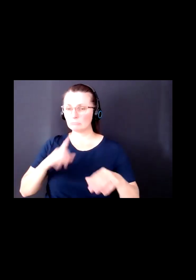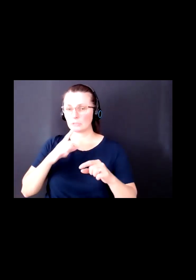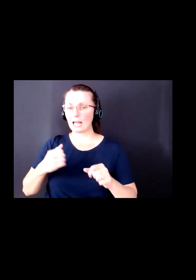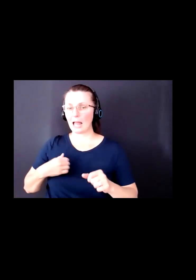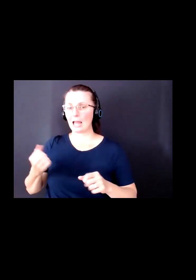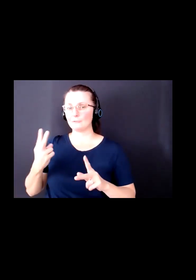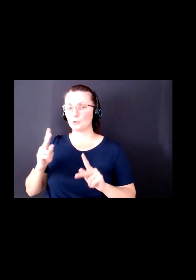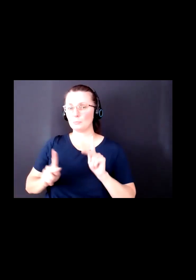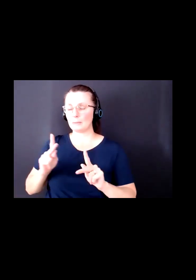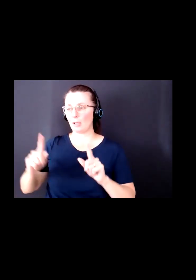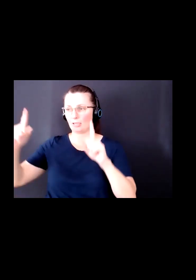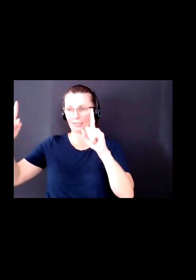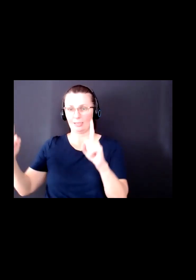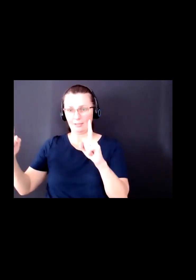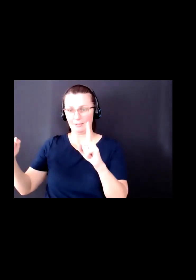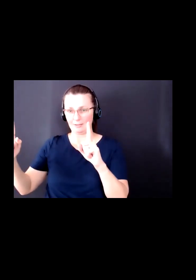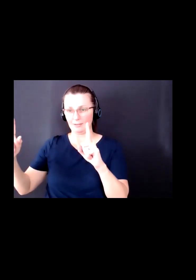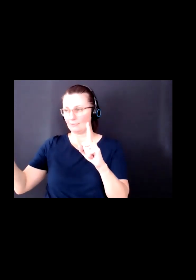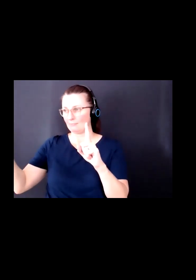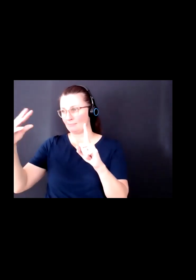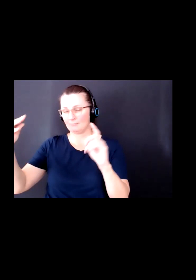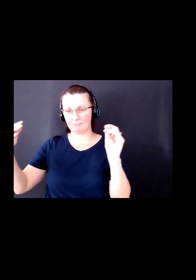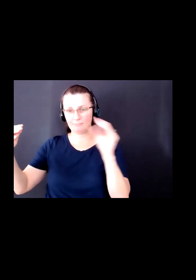direction. The employees have empty text bubbles above their